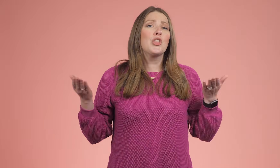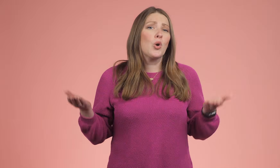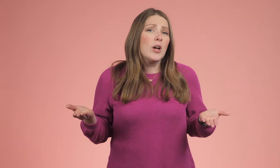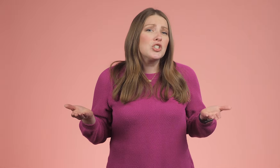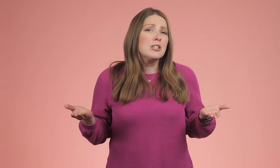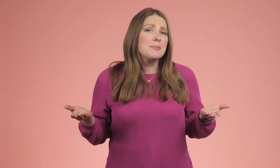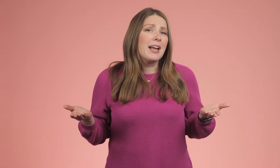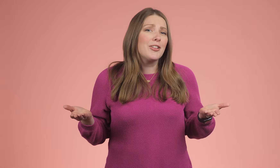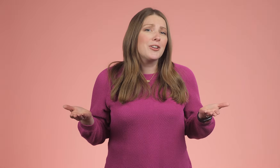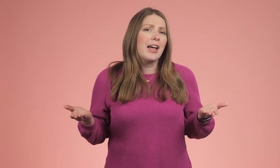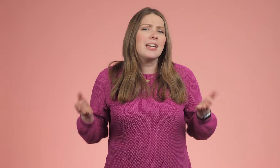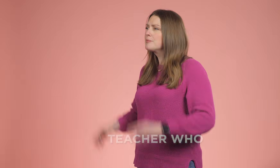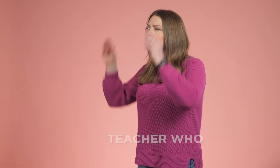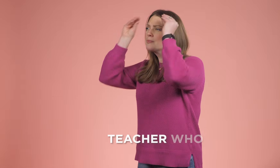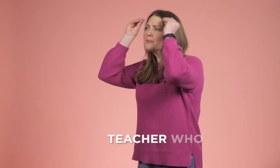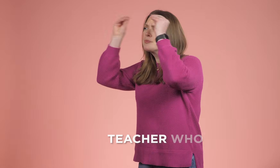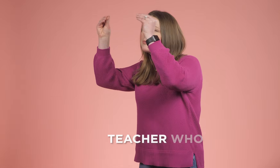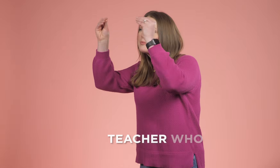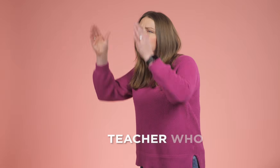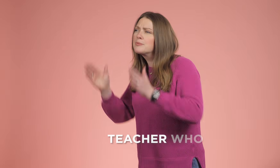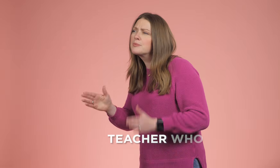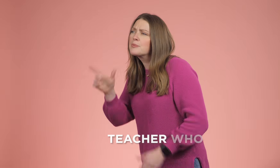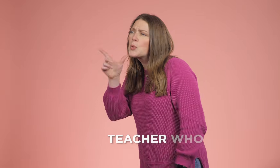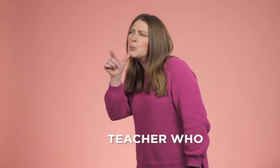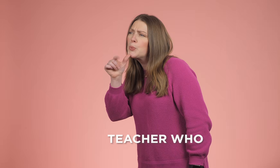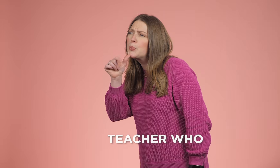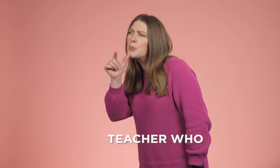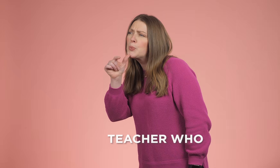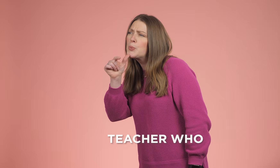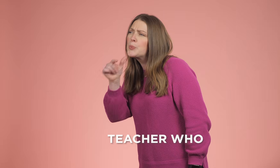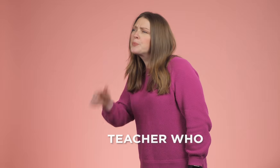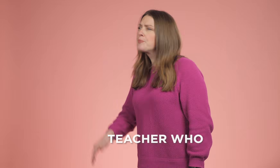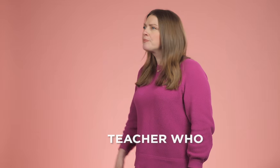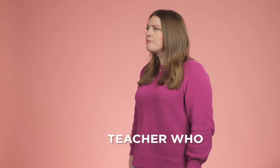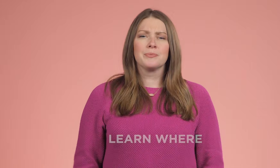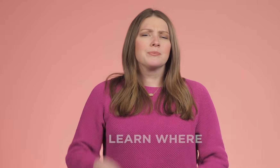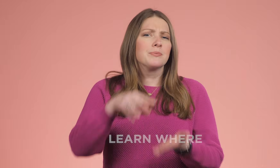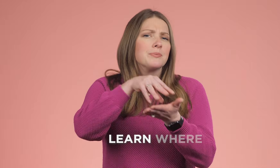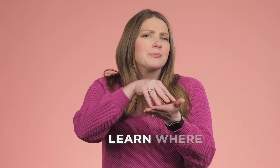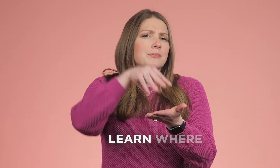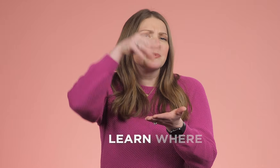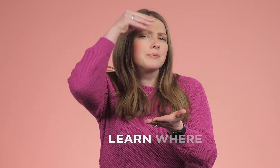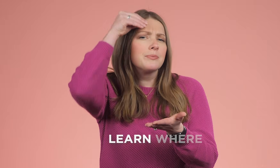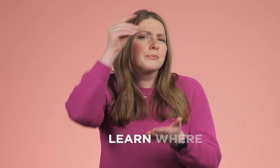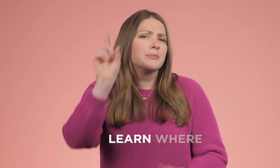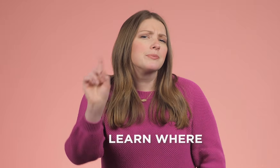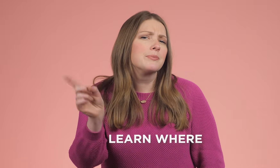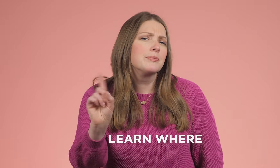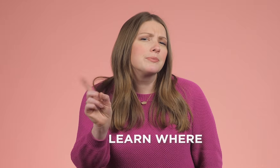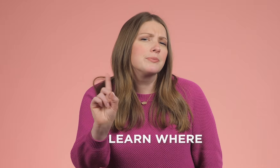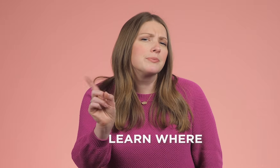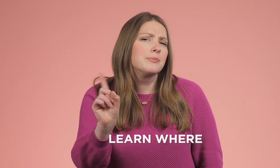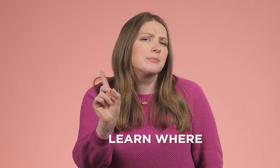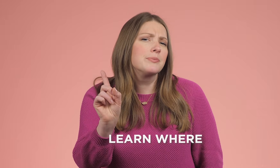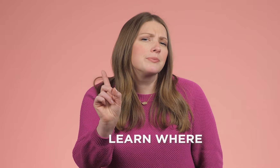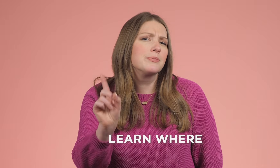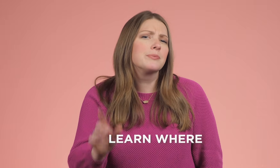The questions might look like, teacher who? Learn where?